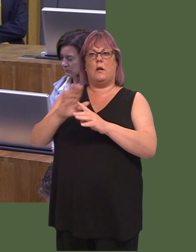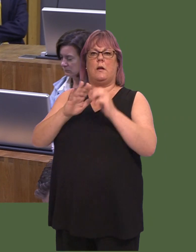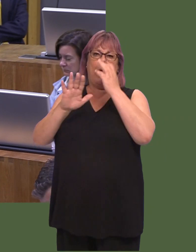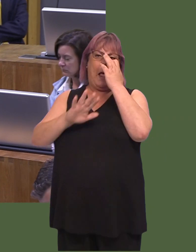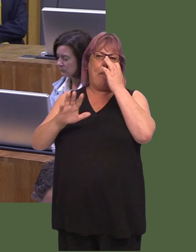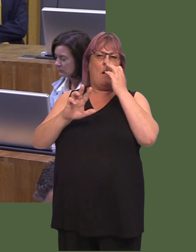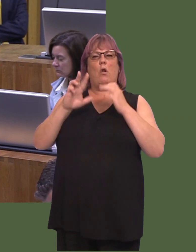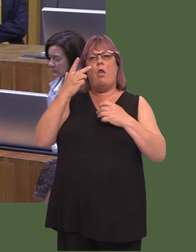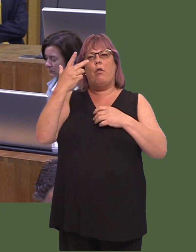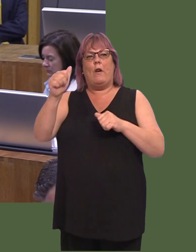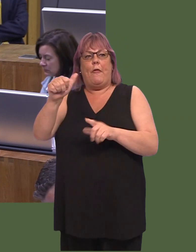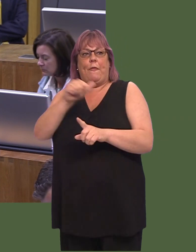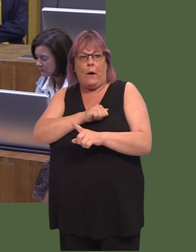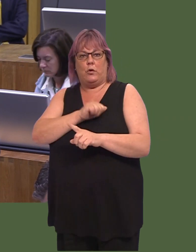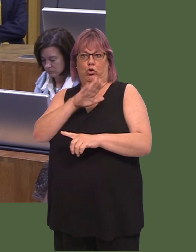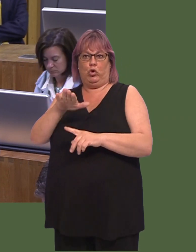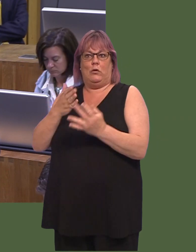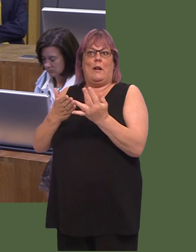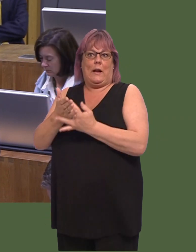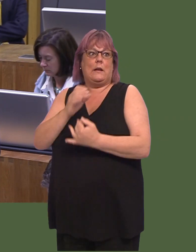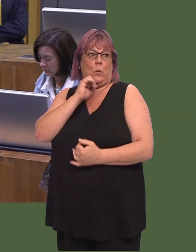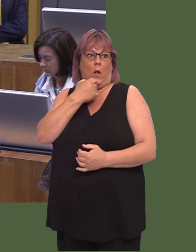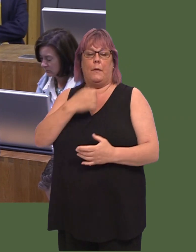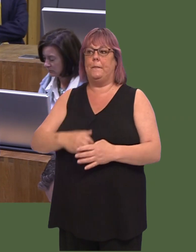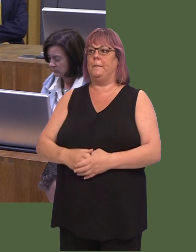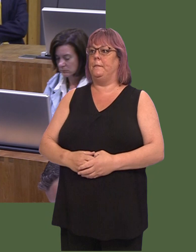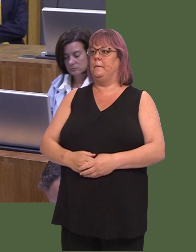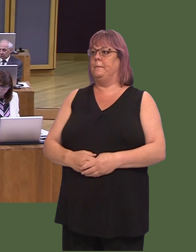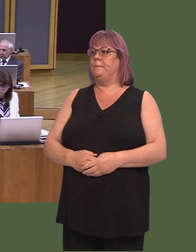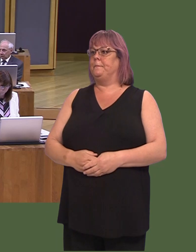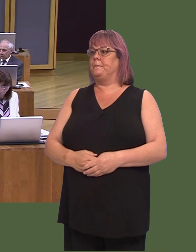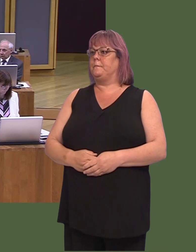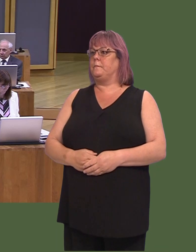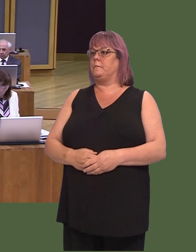The indications are that an estimated 3,000 learners will attend the scheme this summer.